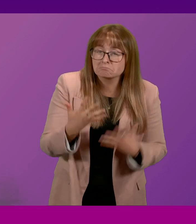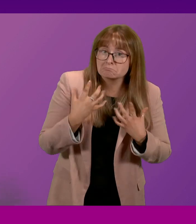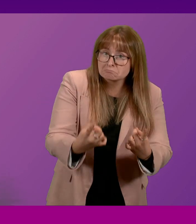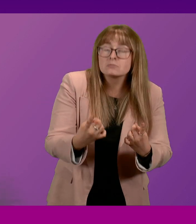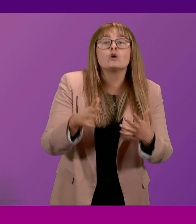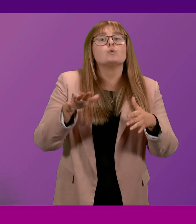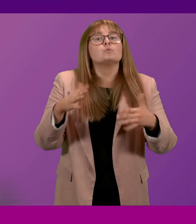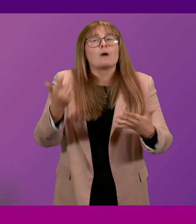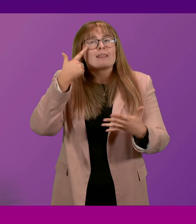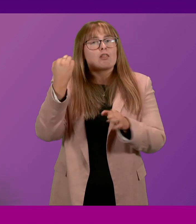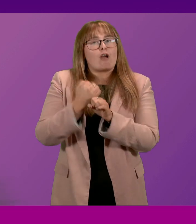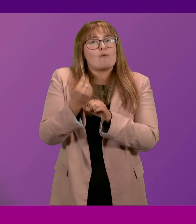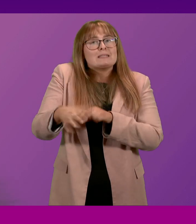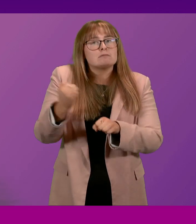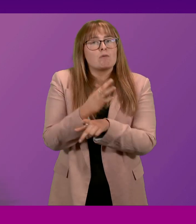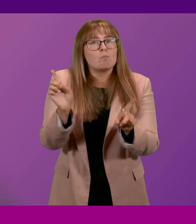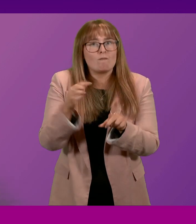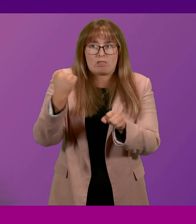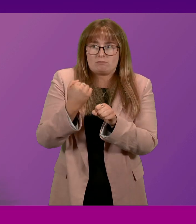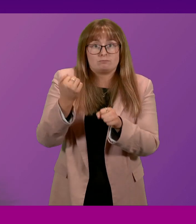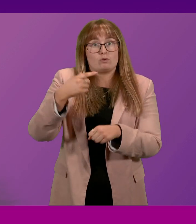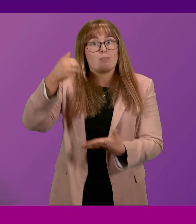What the Government has done in the budget will provide local authorities with the